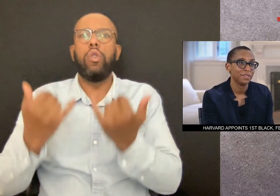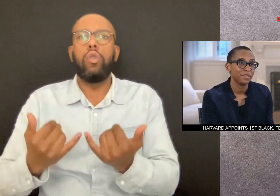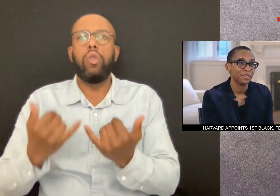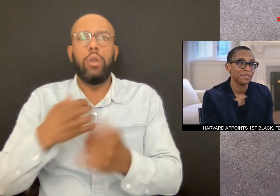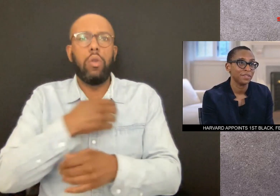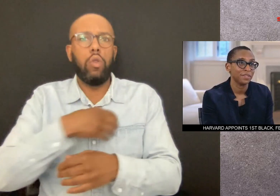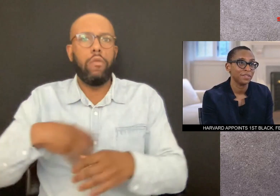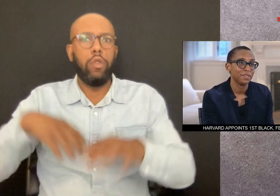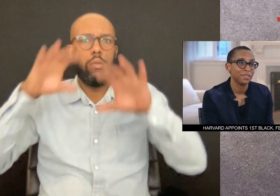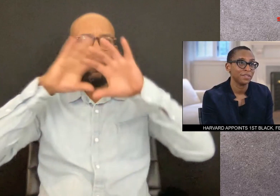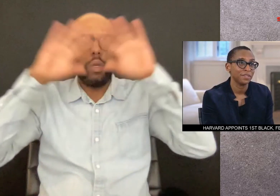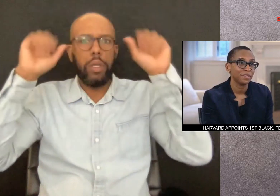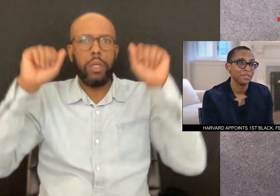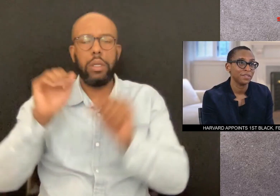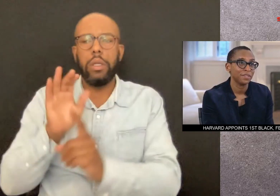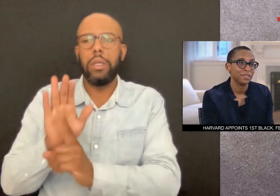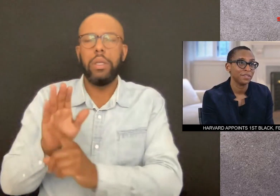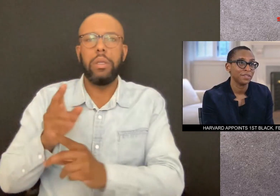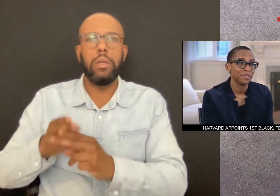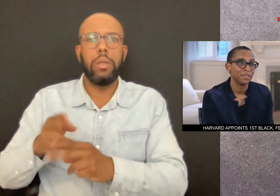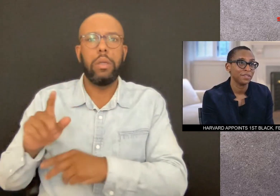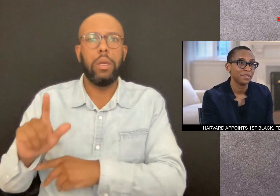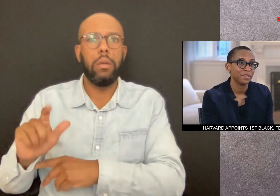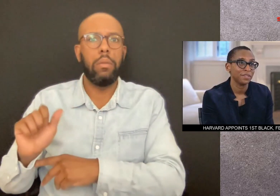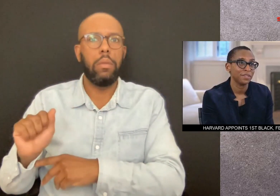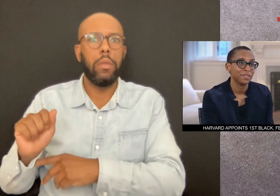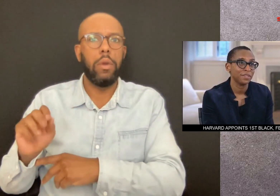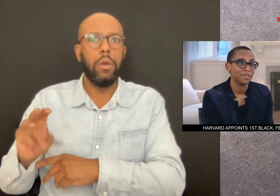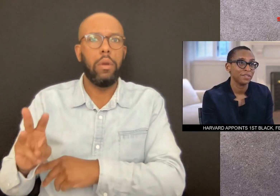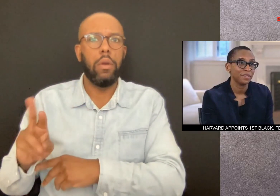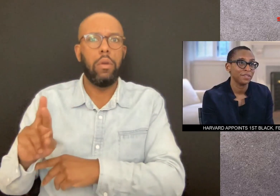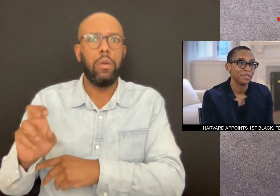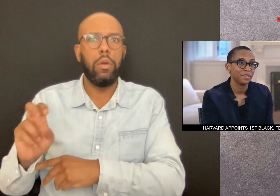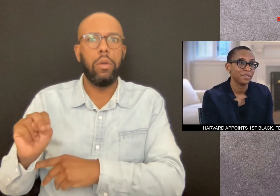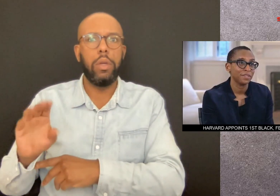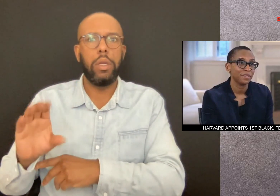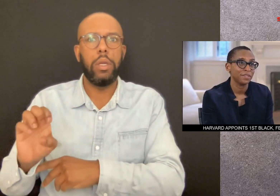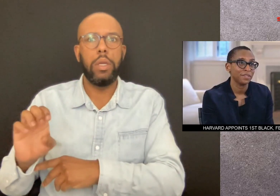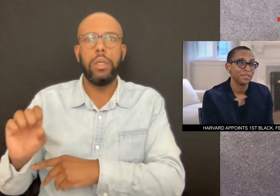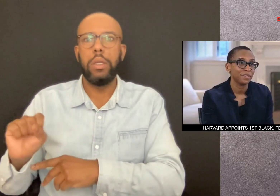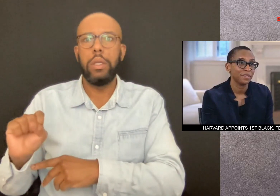Gay takes over for current Harvard president Lawrence S Bacow